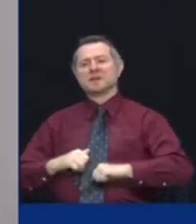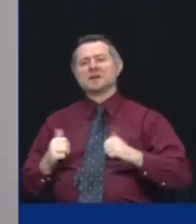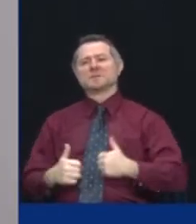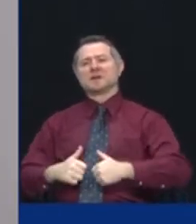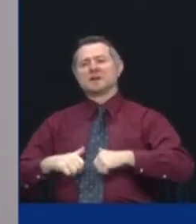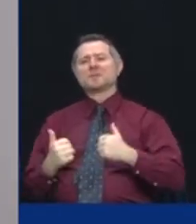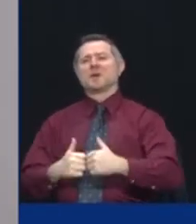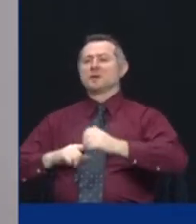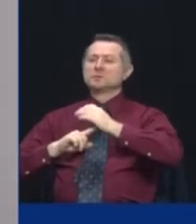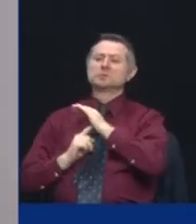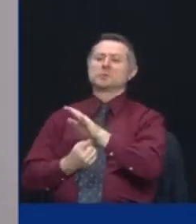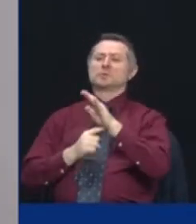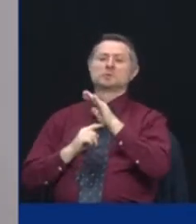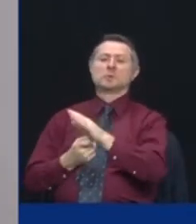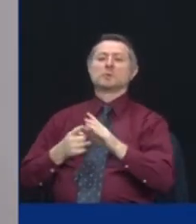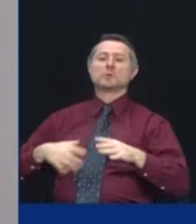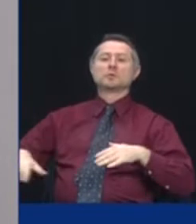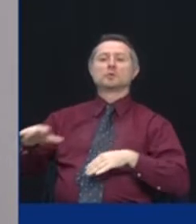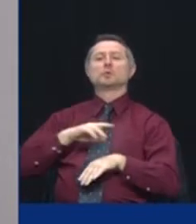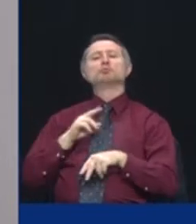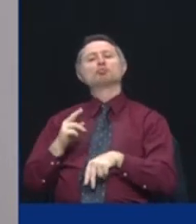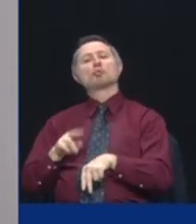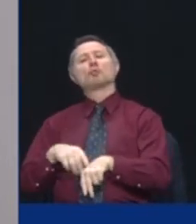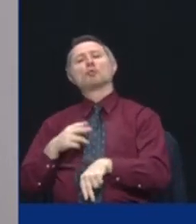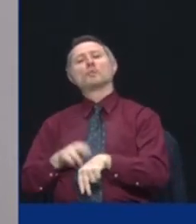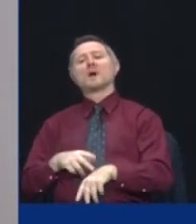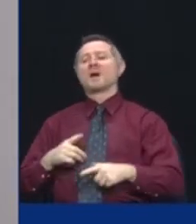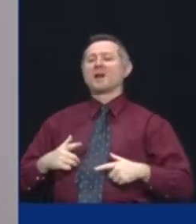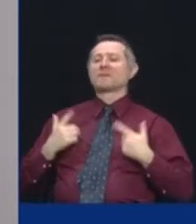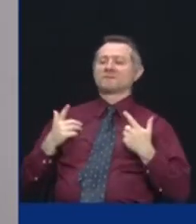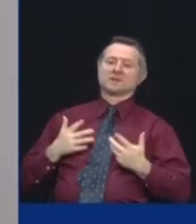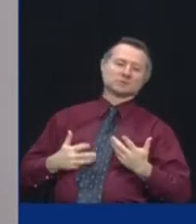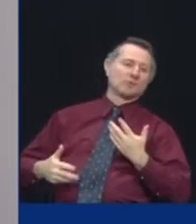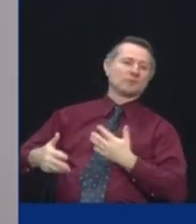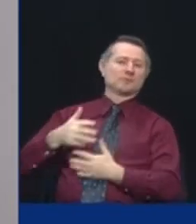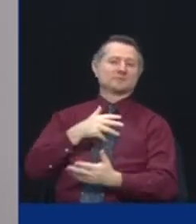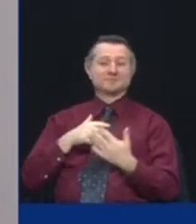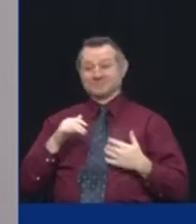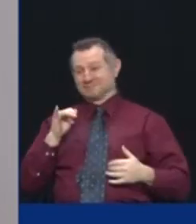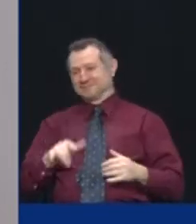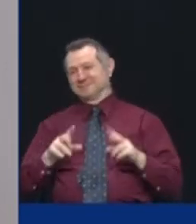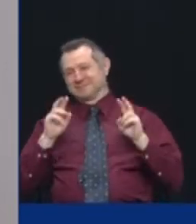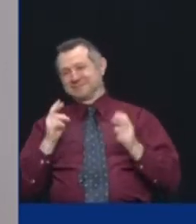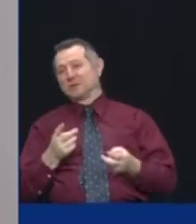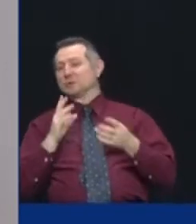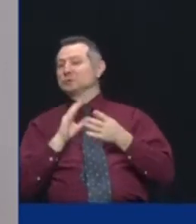BECAUSE BASEBALL GOES EVERY DAY AND IT REALLY PRESENTS A SENSE